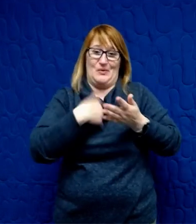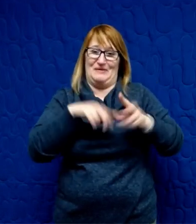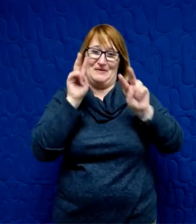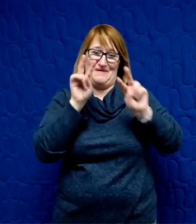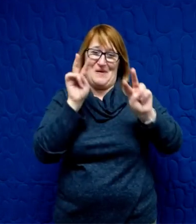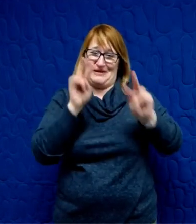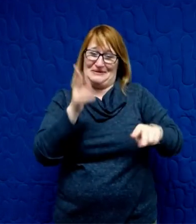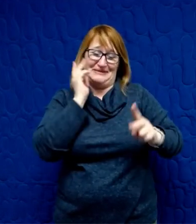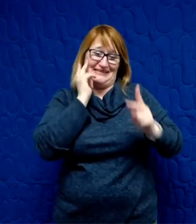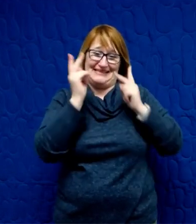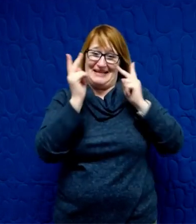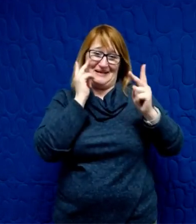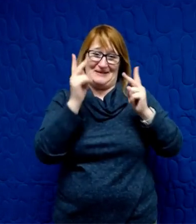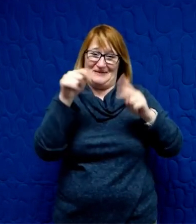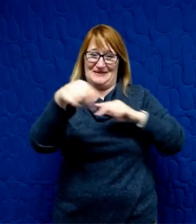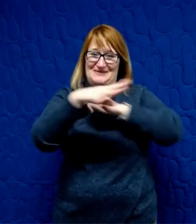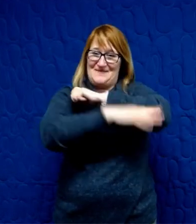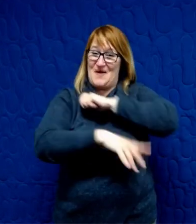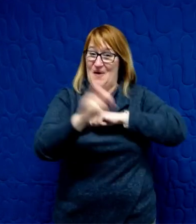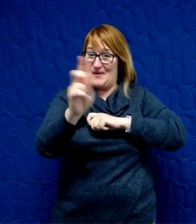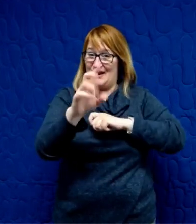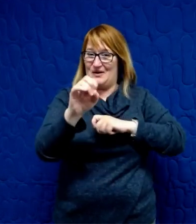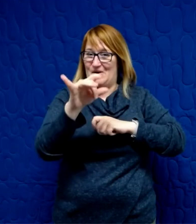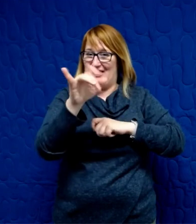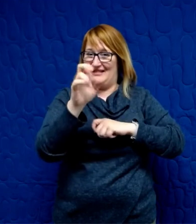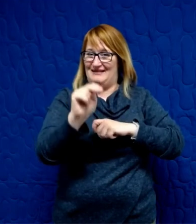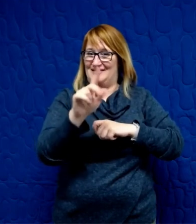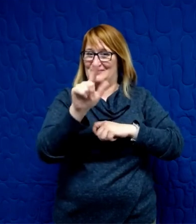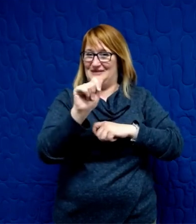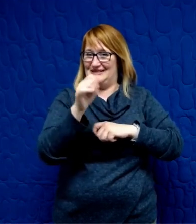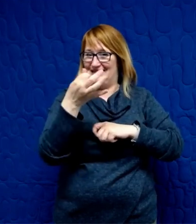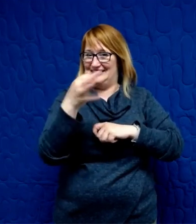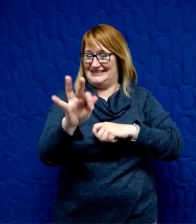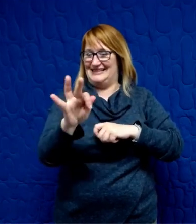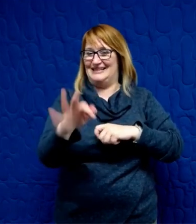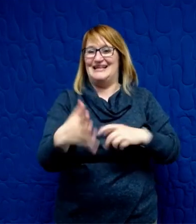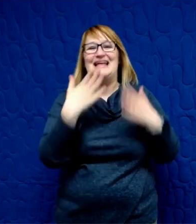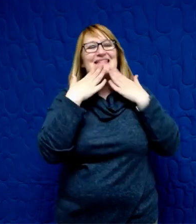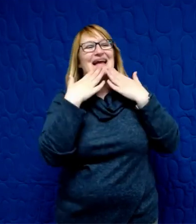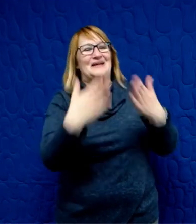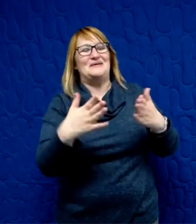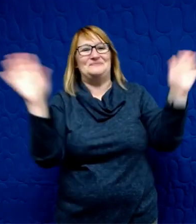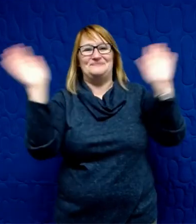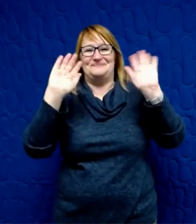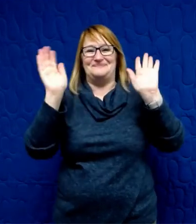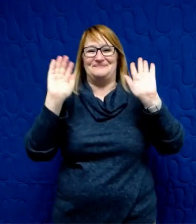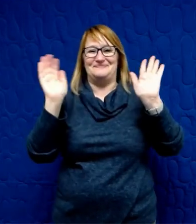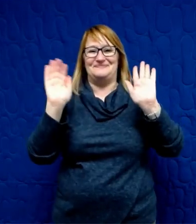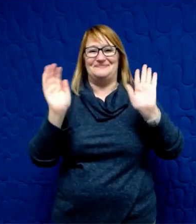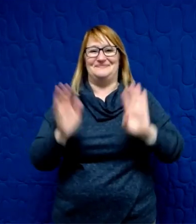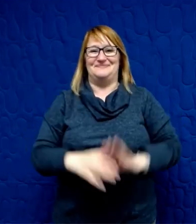forward to seeing you this fall at OCALICON 2019. Great thanks guys!